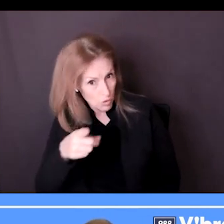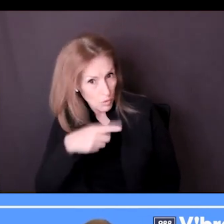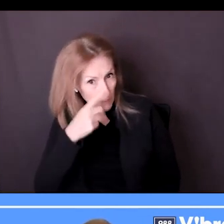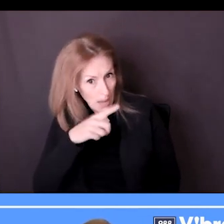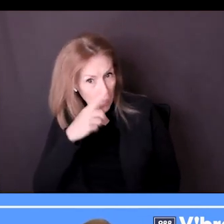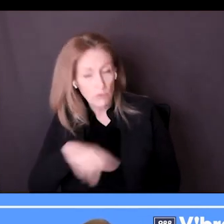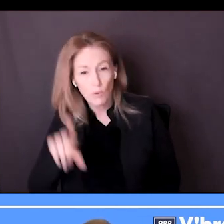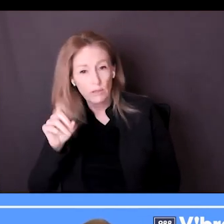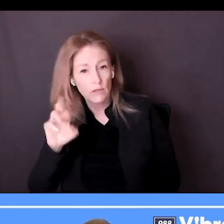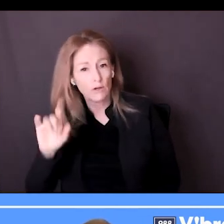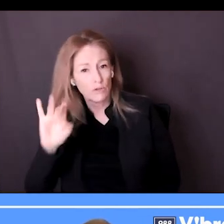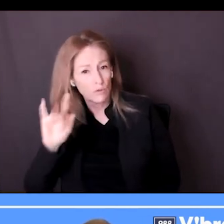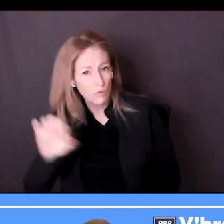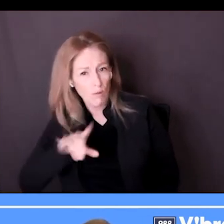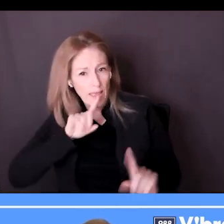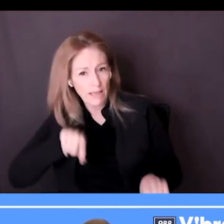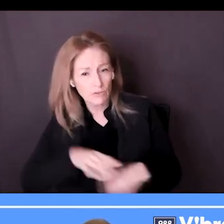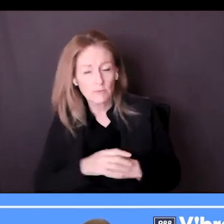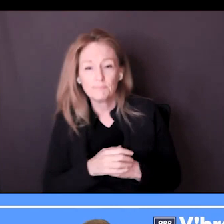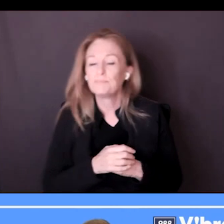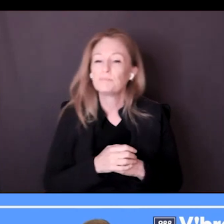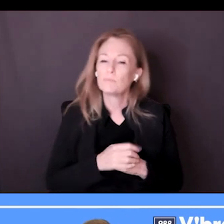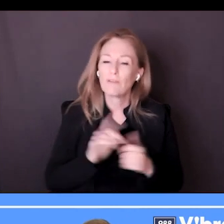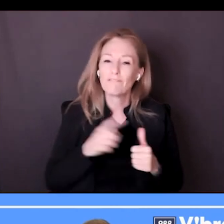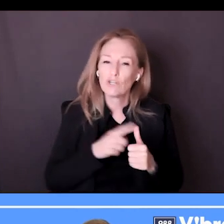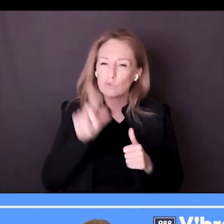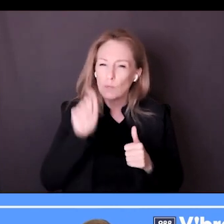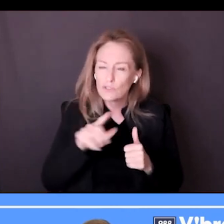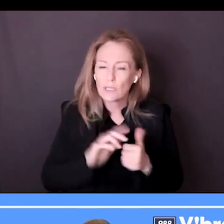THE FIRST BEING IS HOW LONG IS A PERSON WAITING AT A LOCAL CENTER